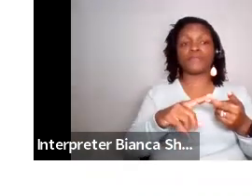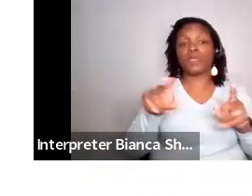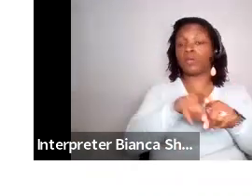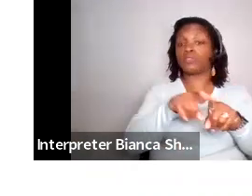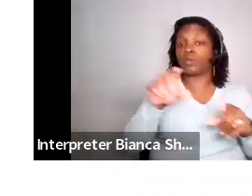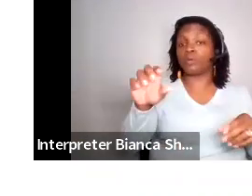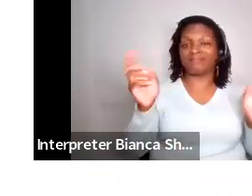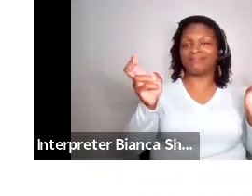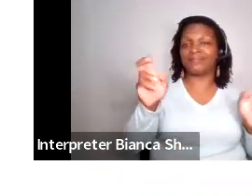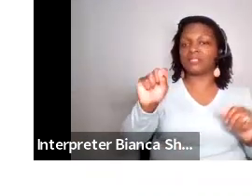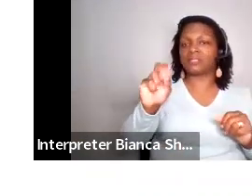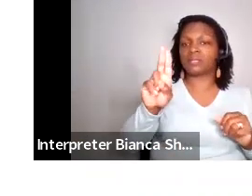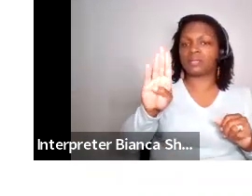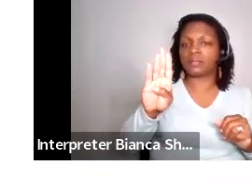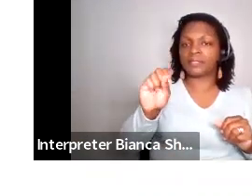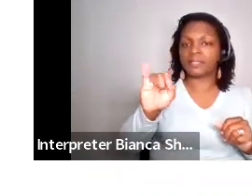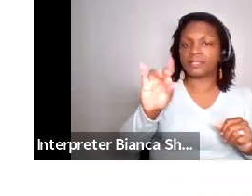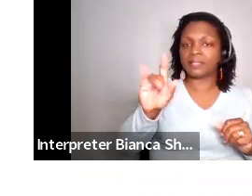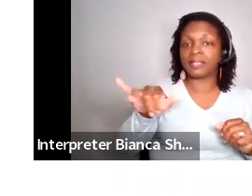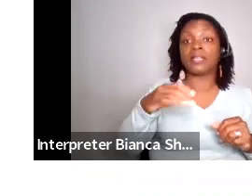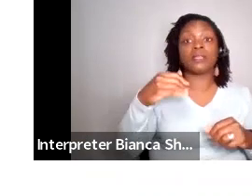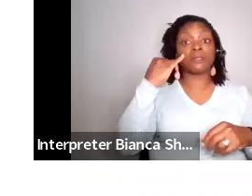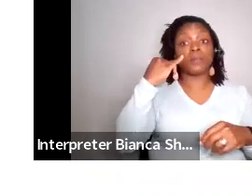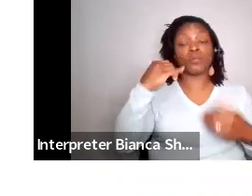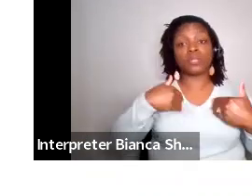So subsidy is available to people on Ssdi.